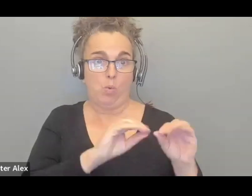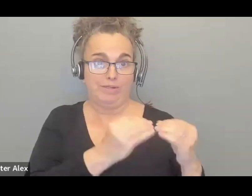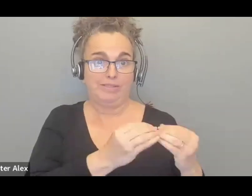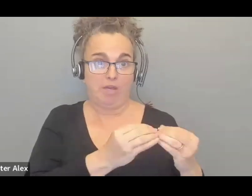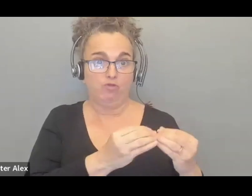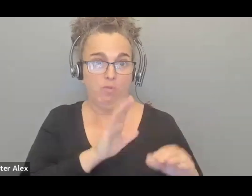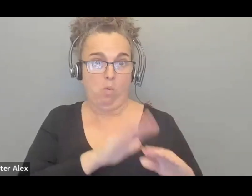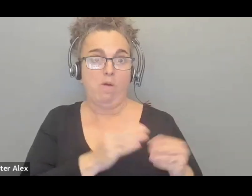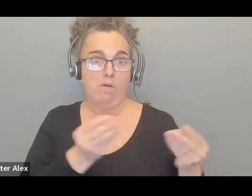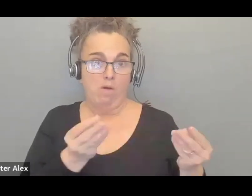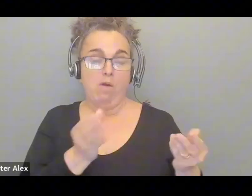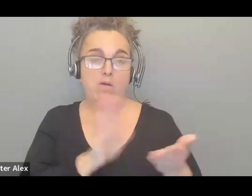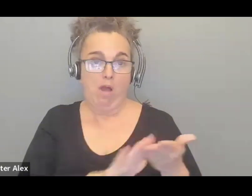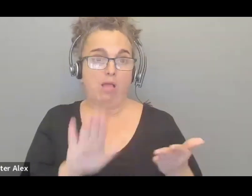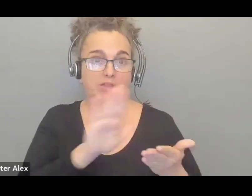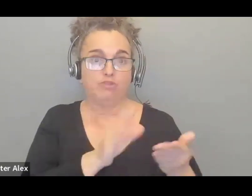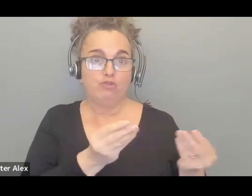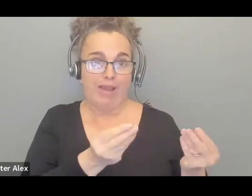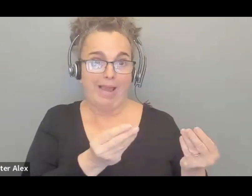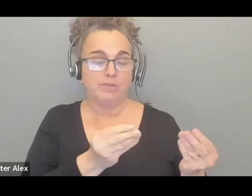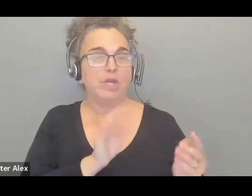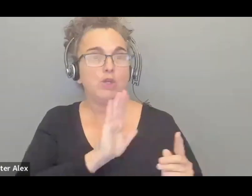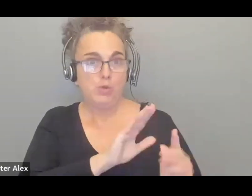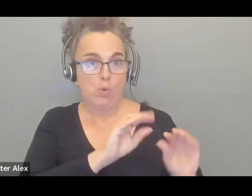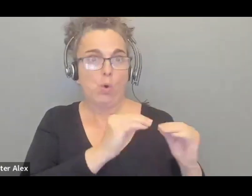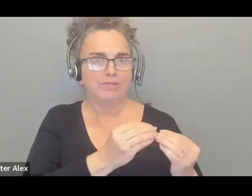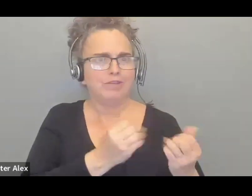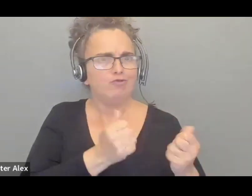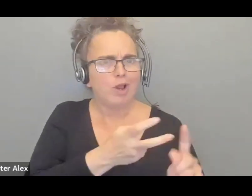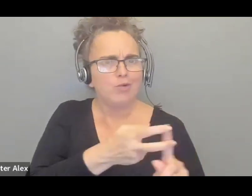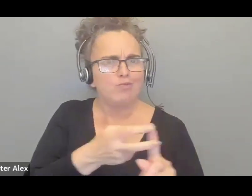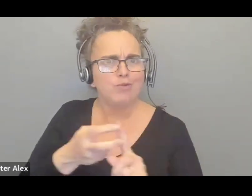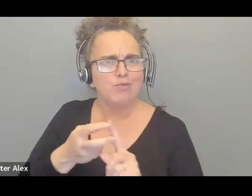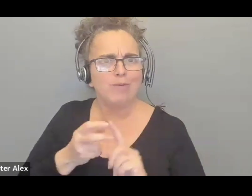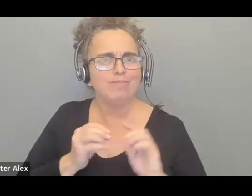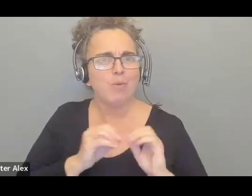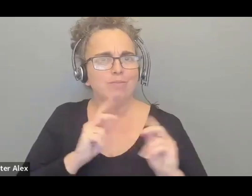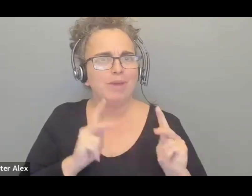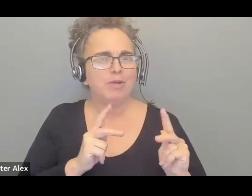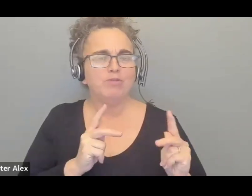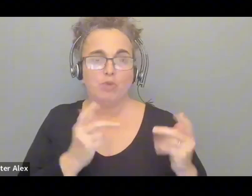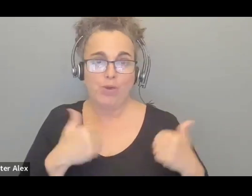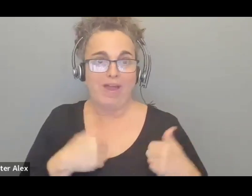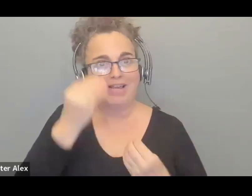and your organization wants to recruit new members. You decide to host an informational meeting,